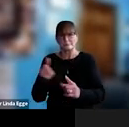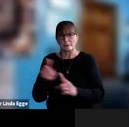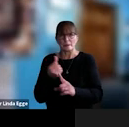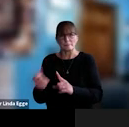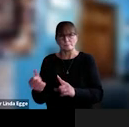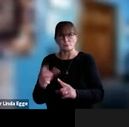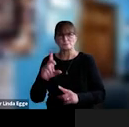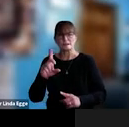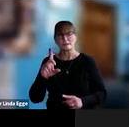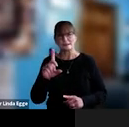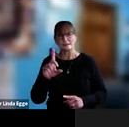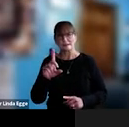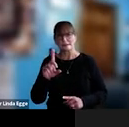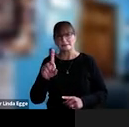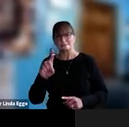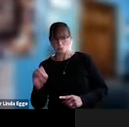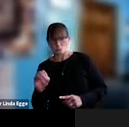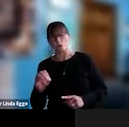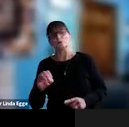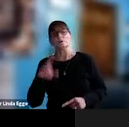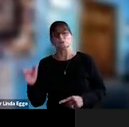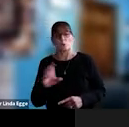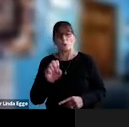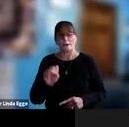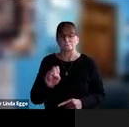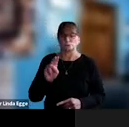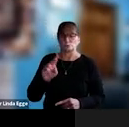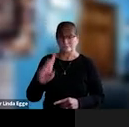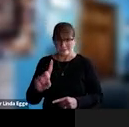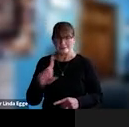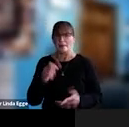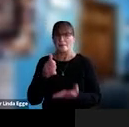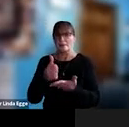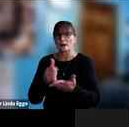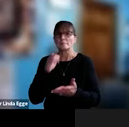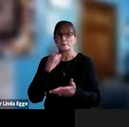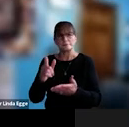So thanks for sharing that. I think that can be really helpful for, you know, so practitioners to understand,